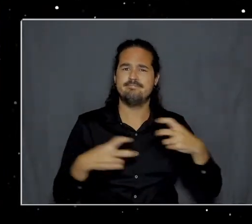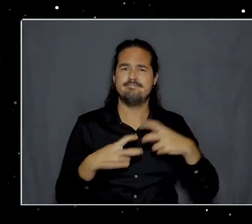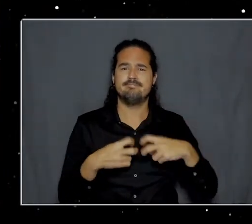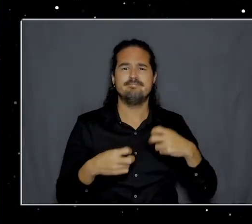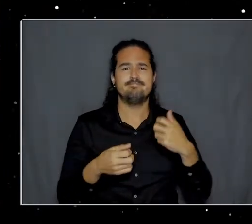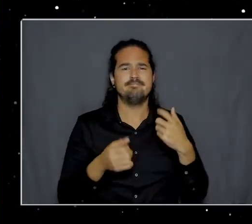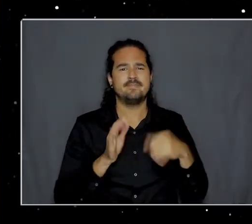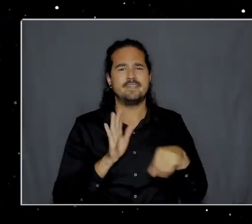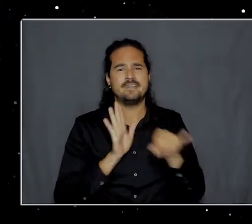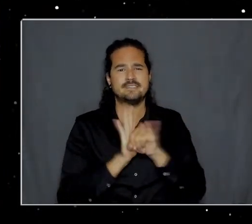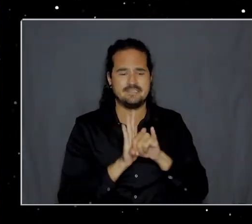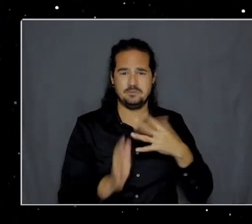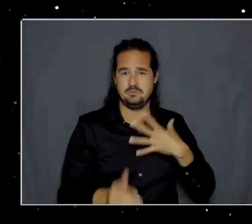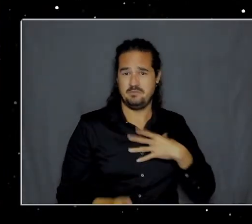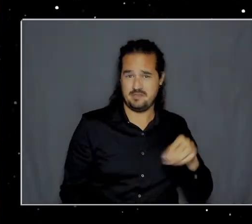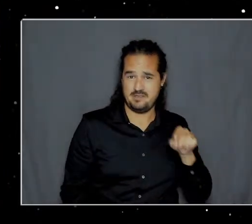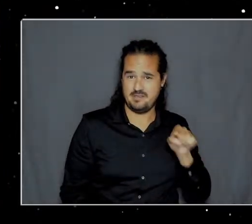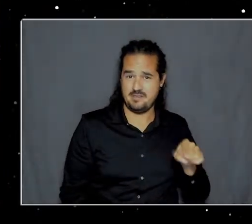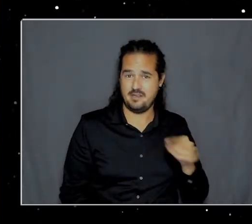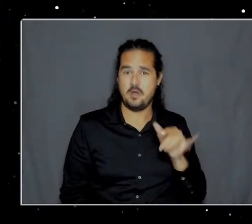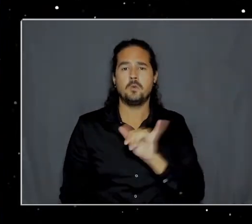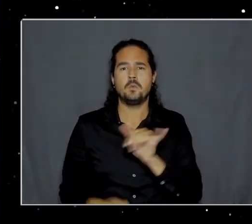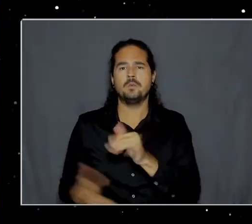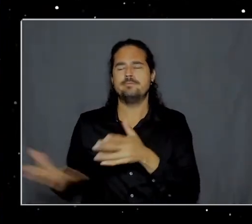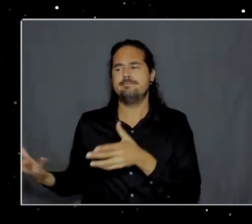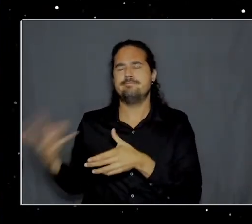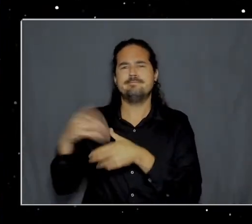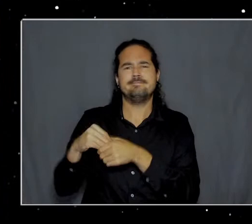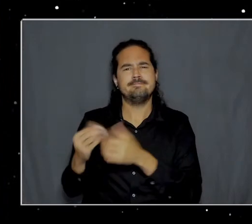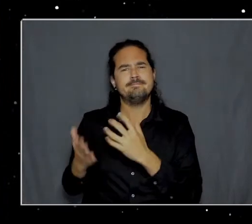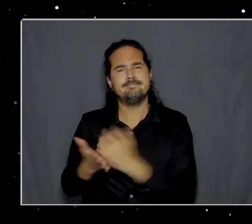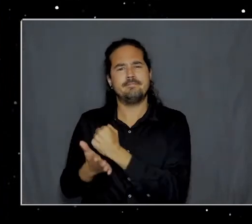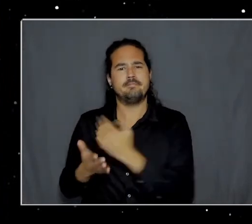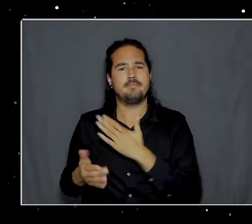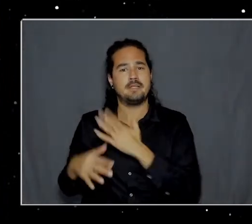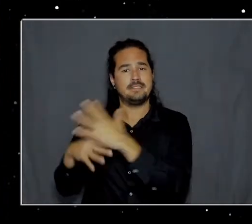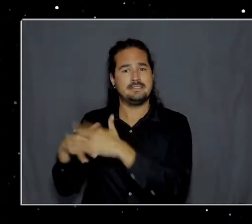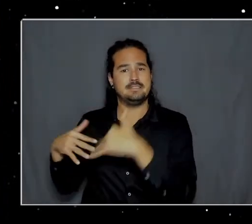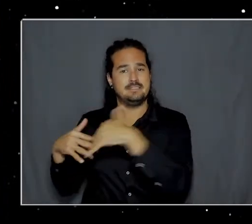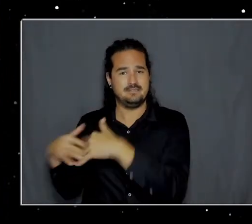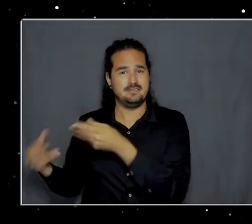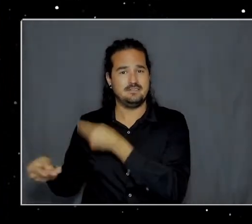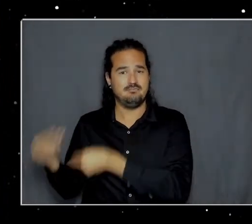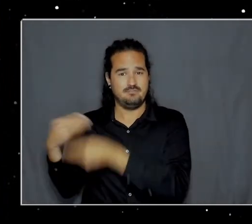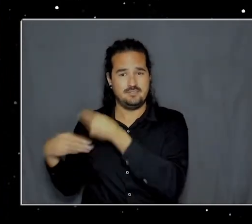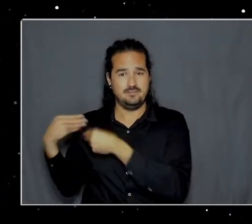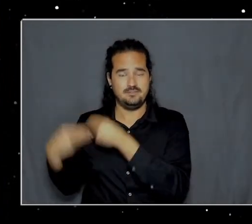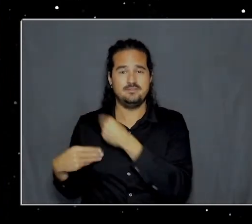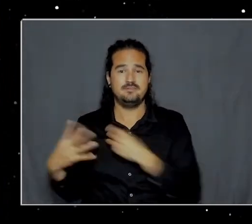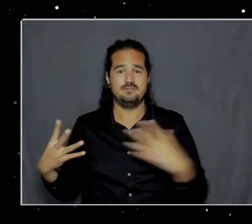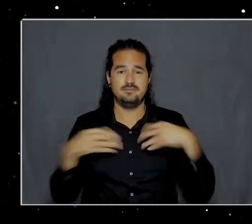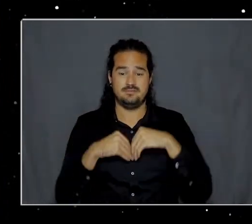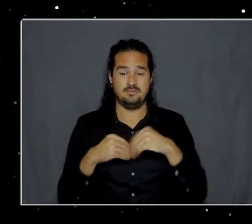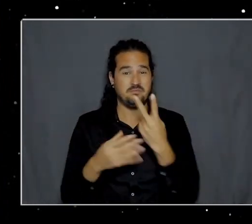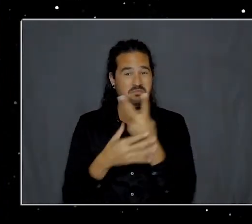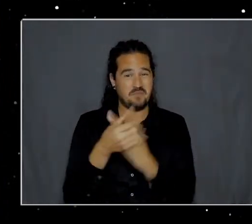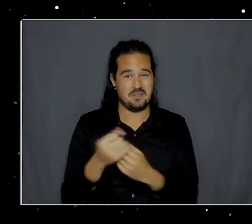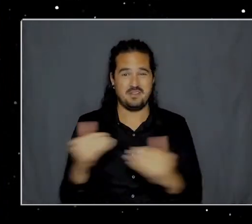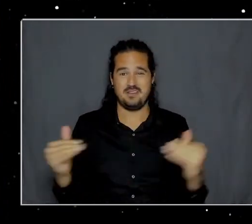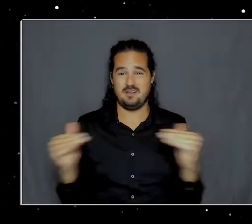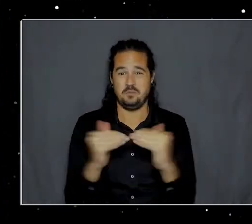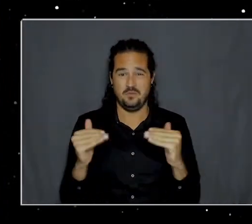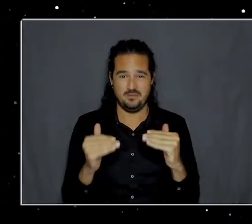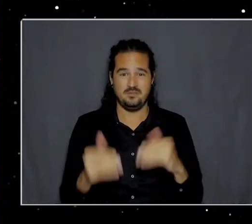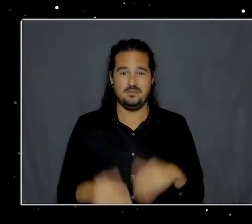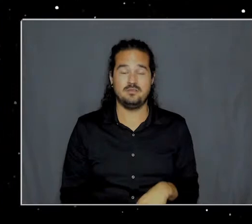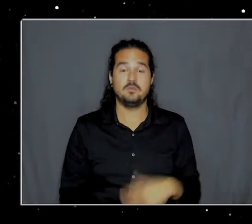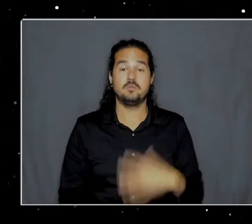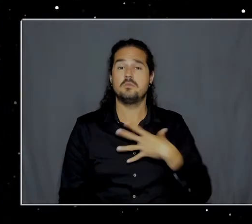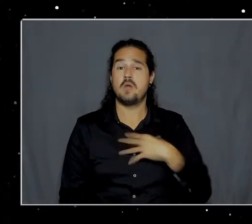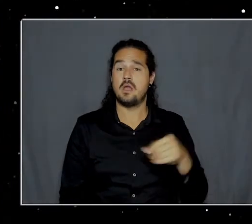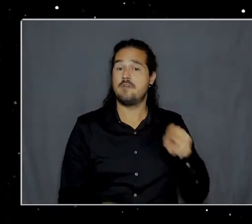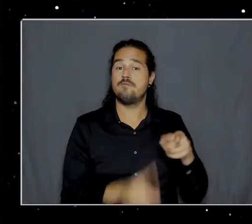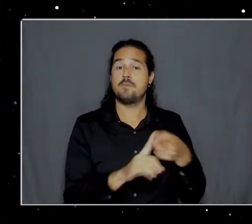OWN WHITENESS AND RECLAIMING MY